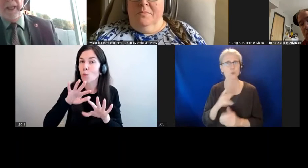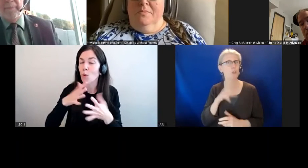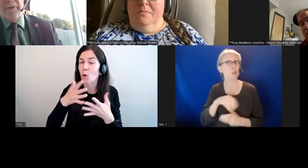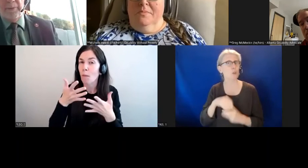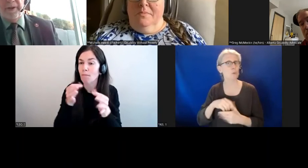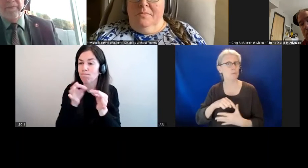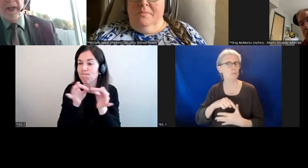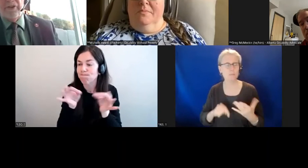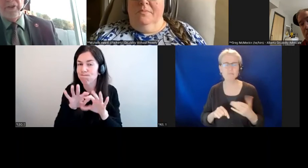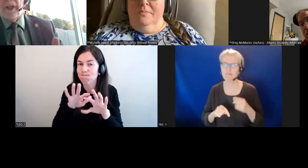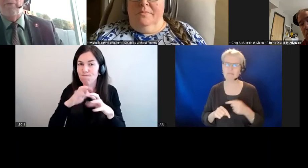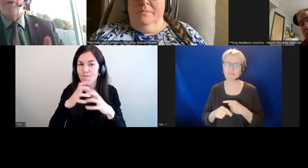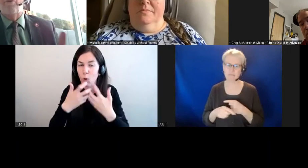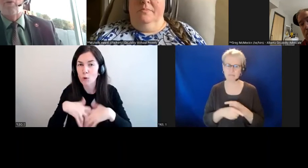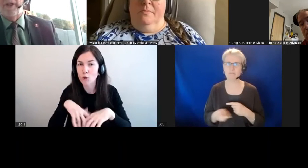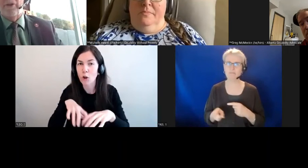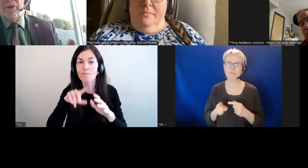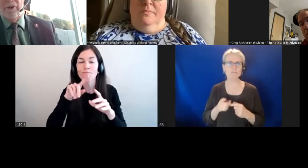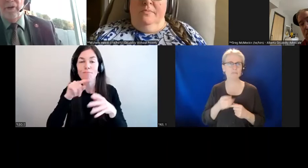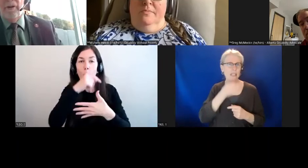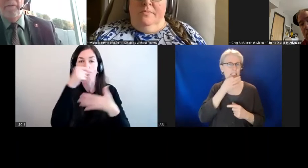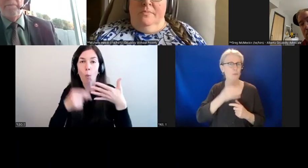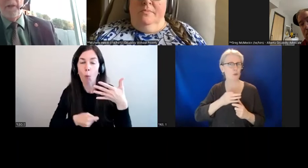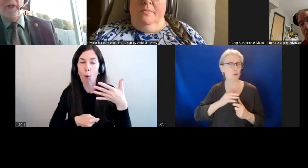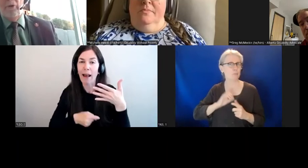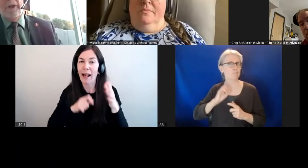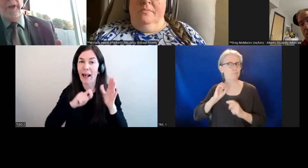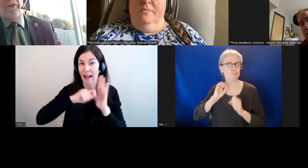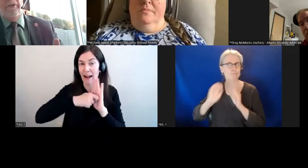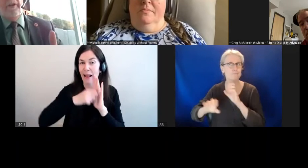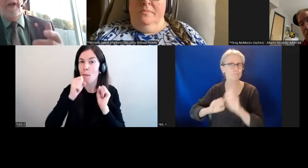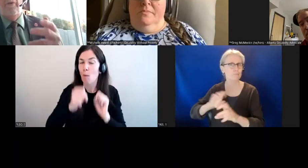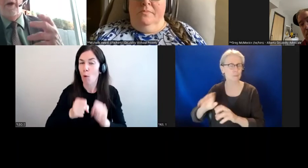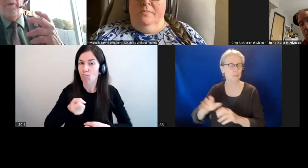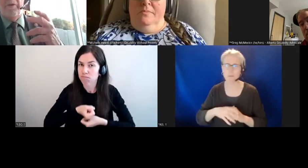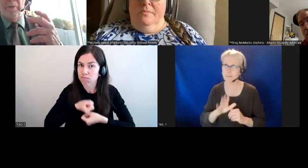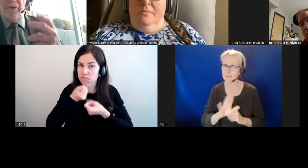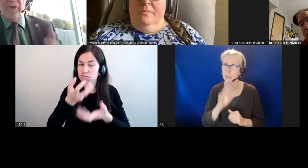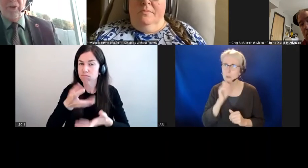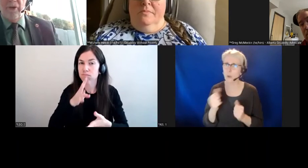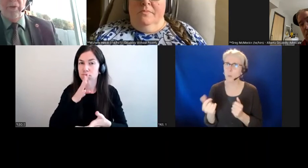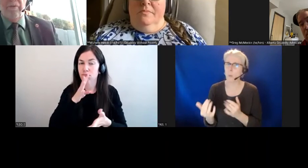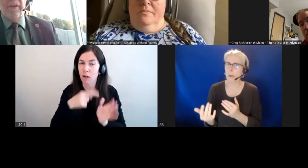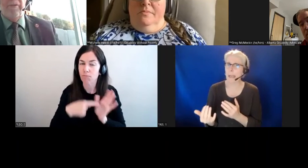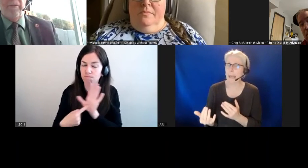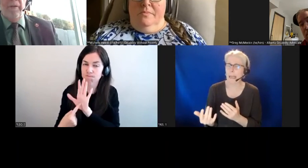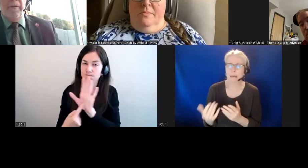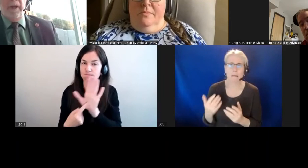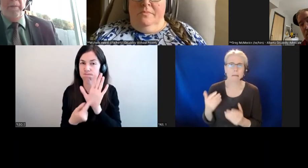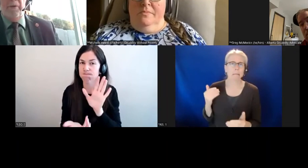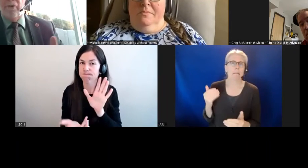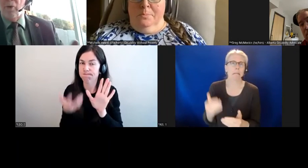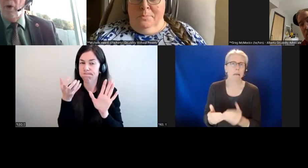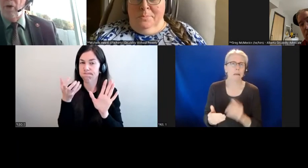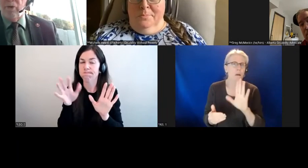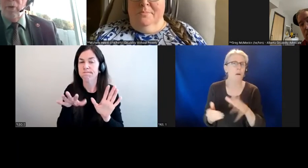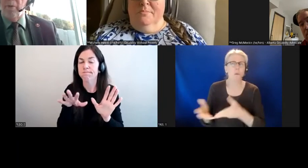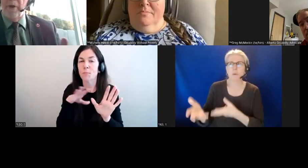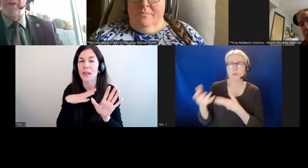EASILY ABLE TO BE ADVANCED. I WOULDN'T WAIT UNTIL - HOWEVER MUCH GOOD FAITH MINISTER QUALTROUGH